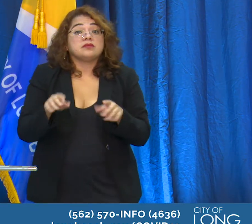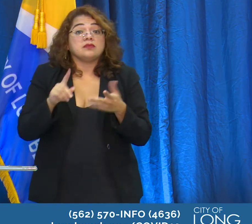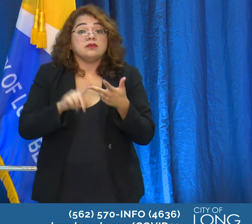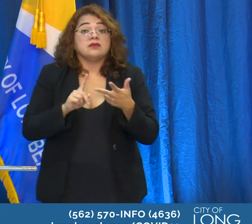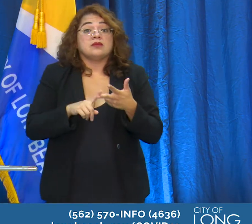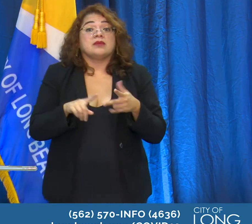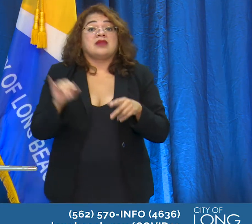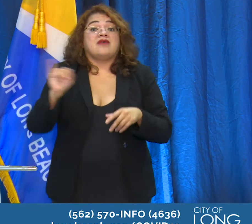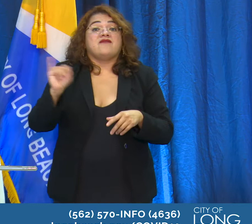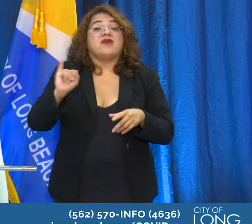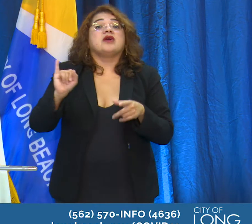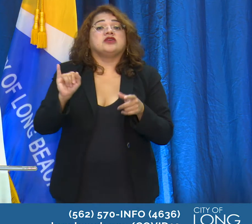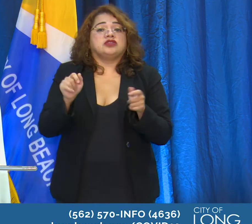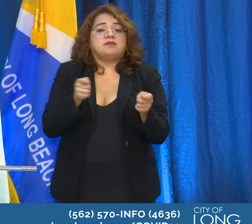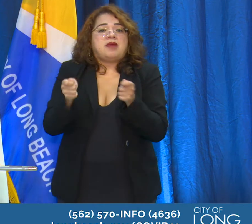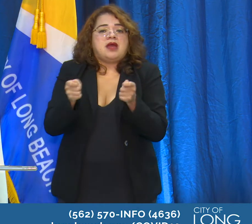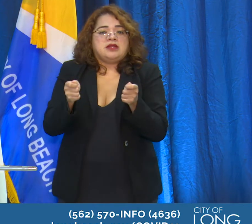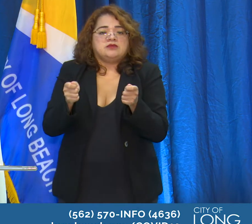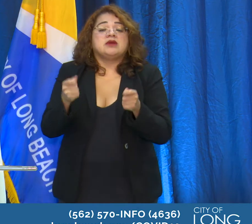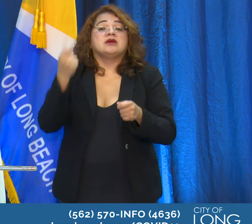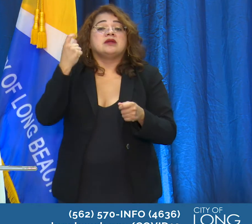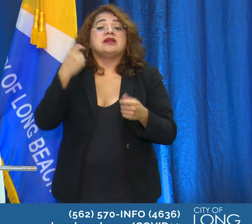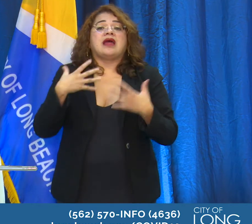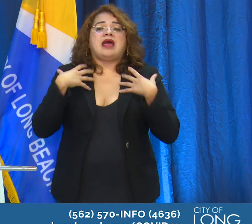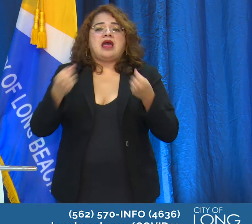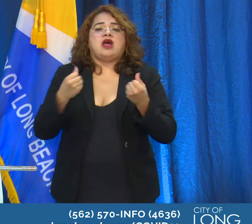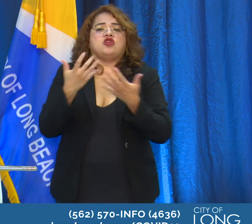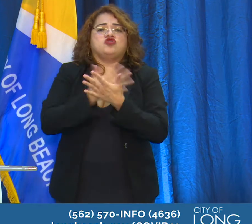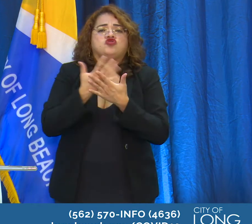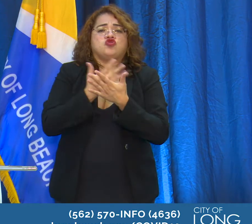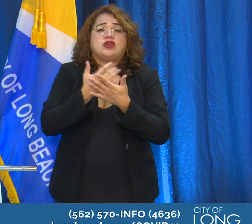This includes enforcing health screenings when anyone enters the site, promoting optimal